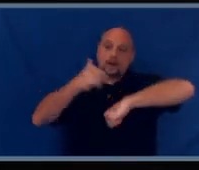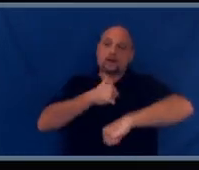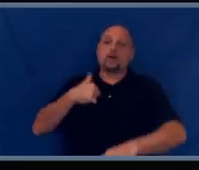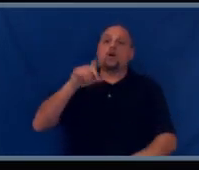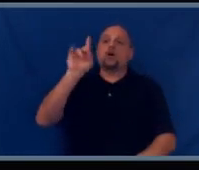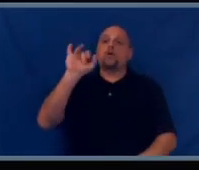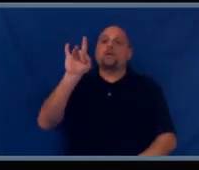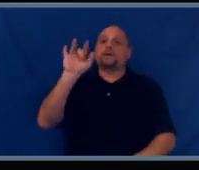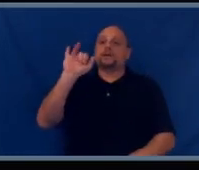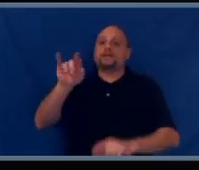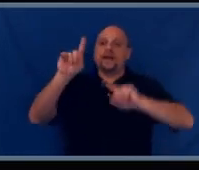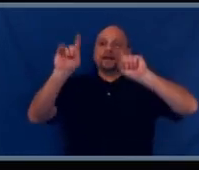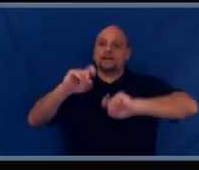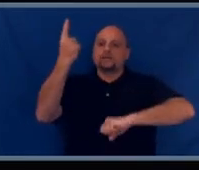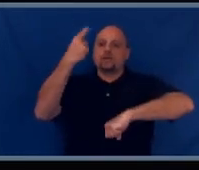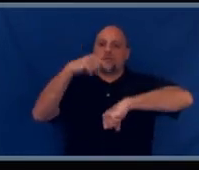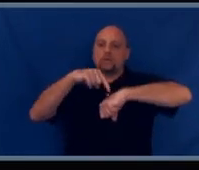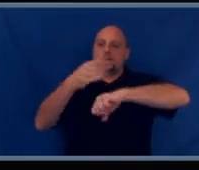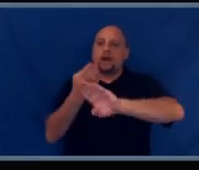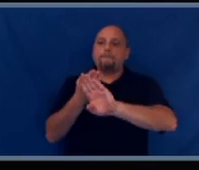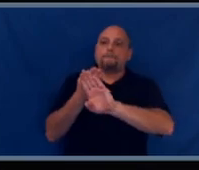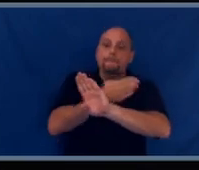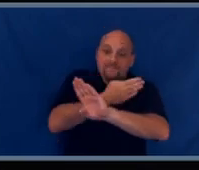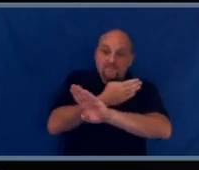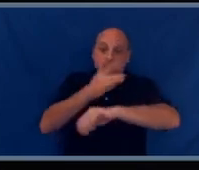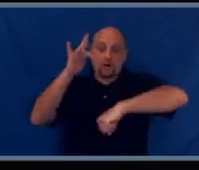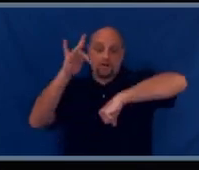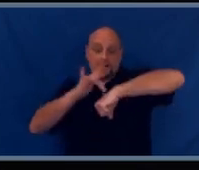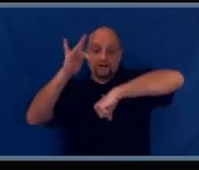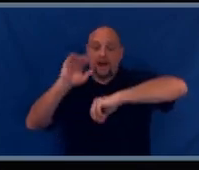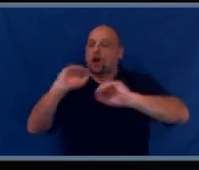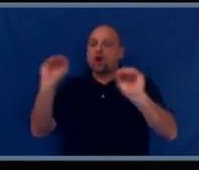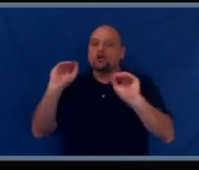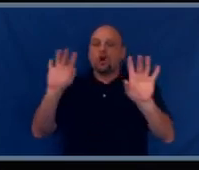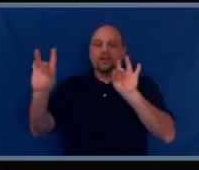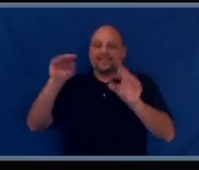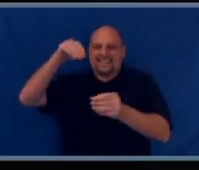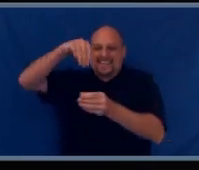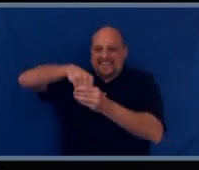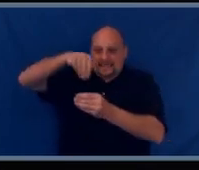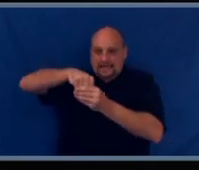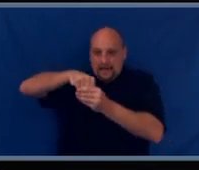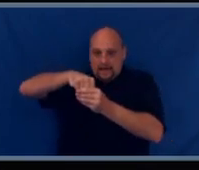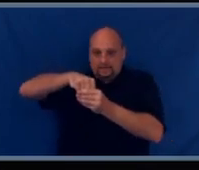WHERE WE DIDN'T HAVE A SAMPLE INSIDE THE DEVICE, AND WE'LL DO